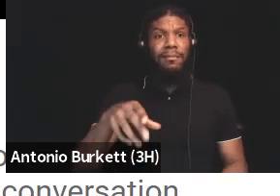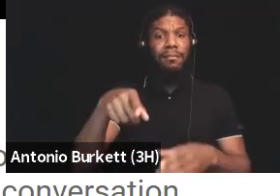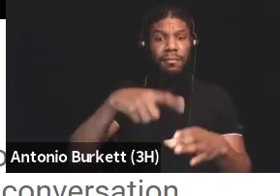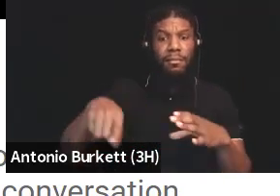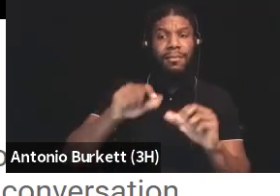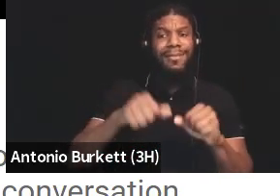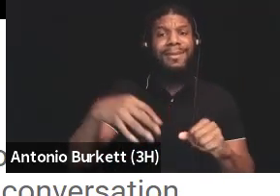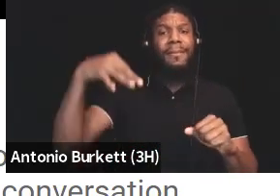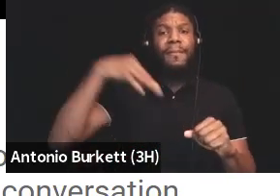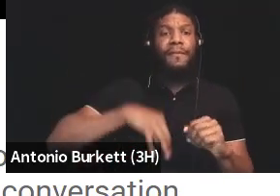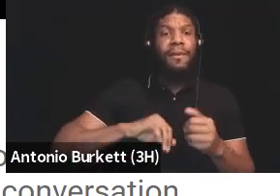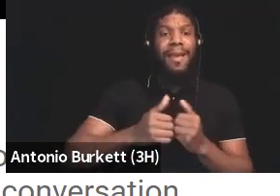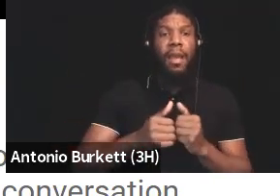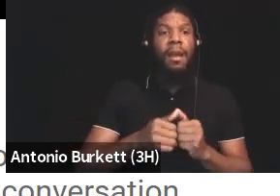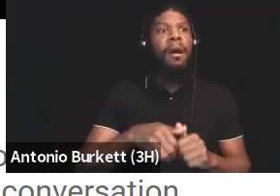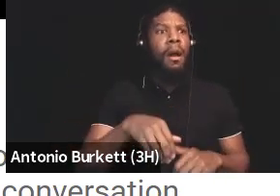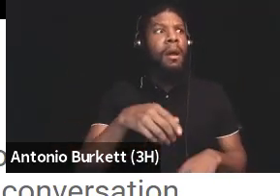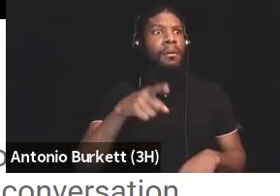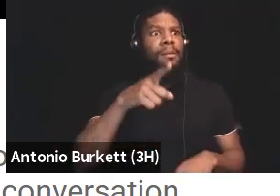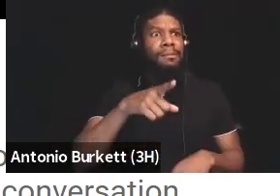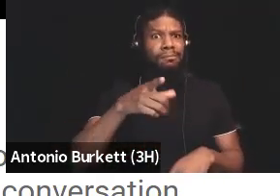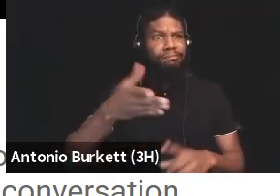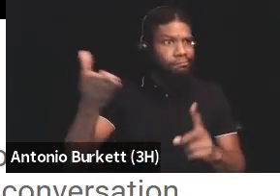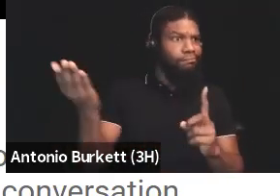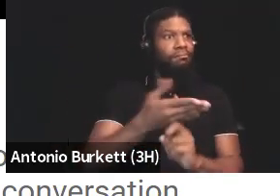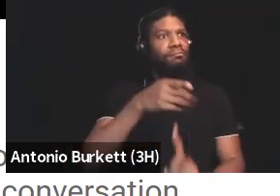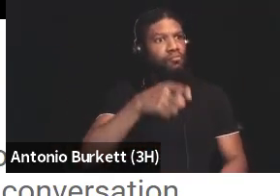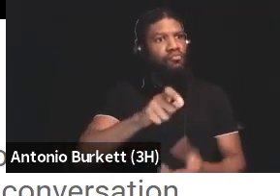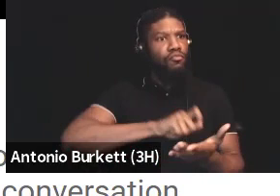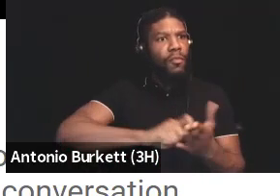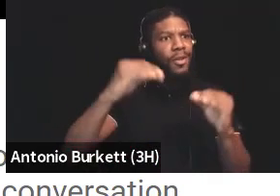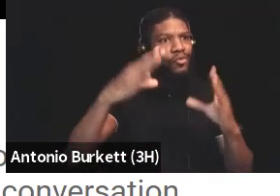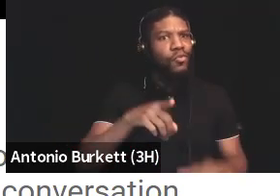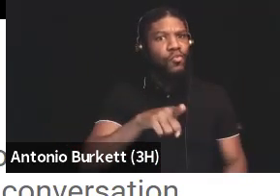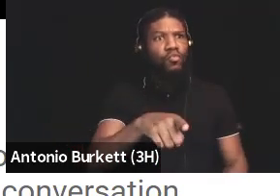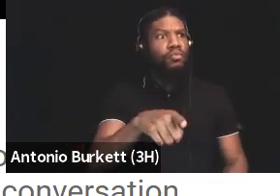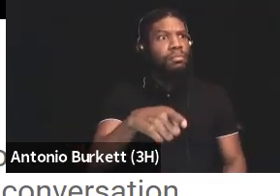are writing instructors and that that is something that they need to become more familiar with and